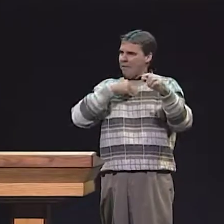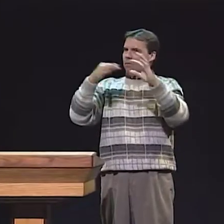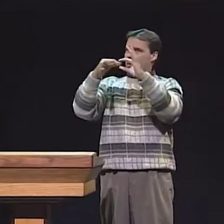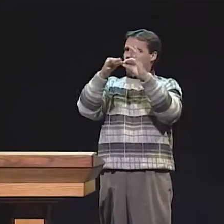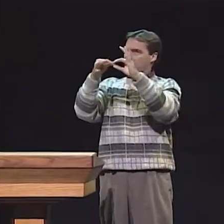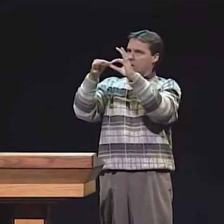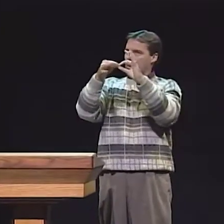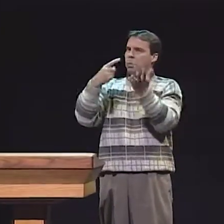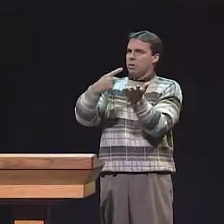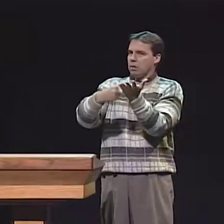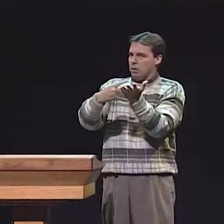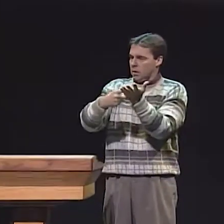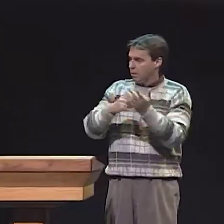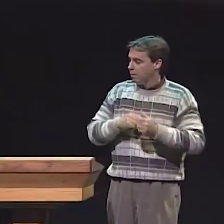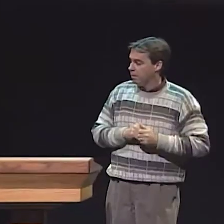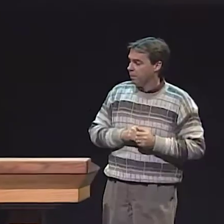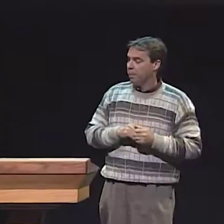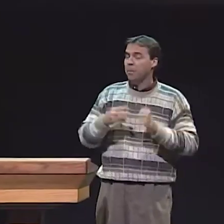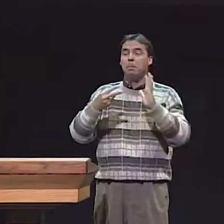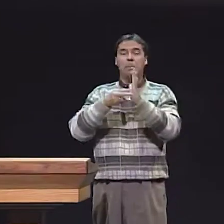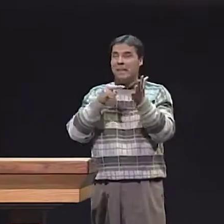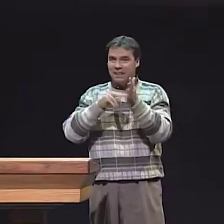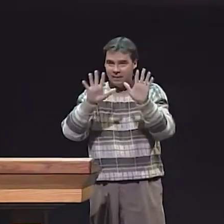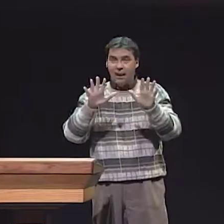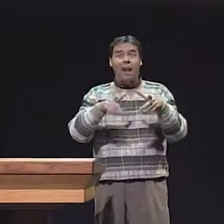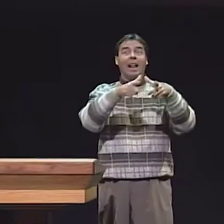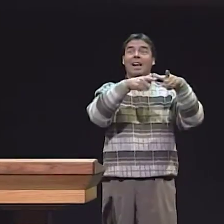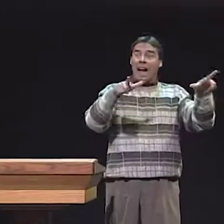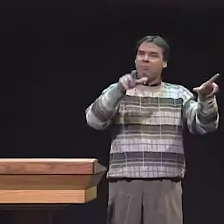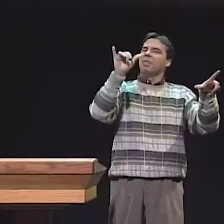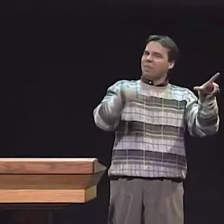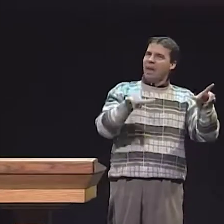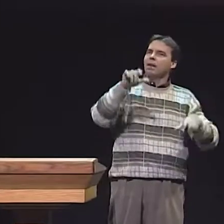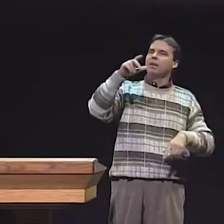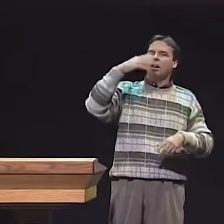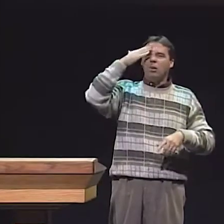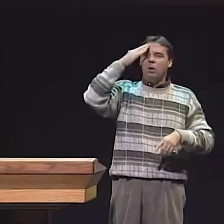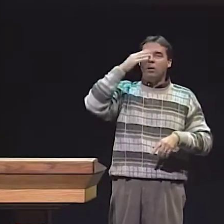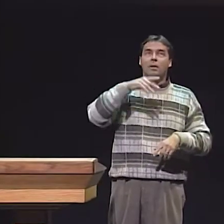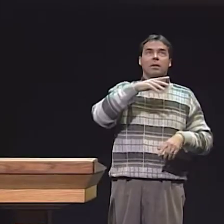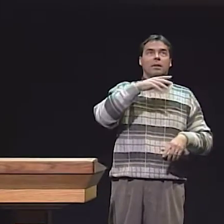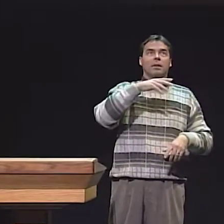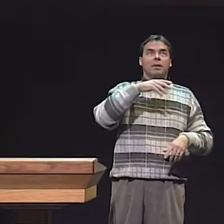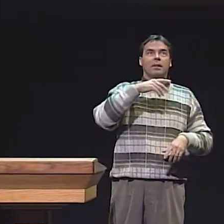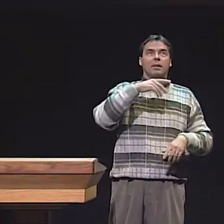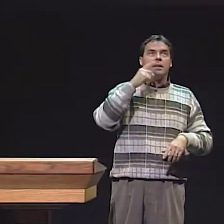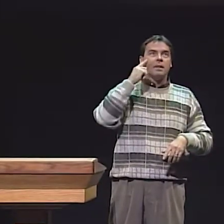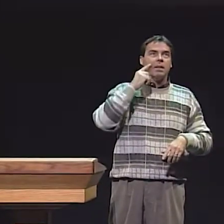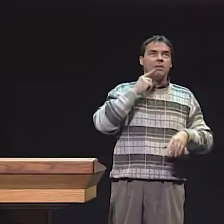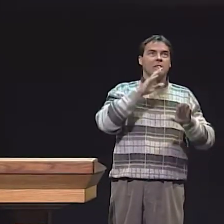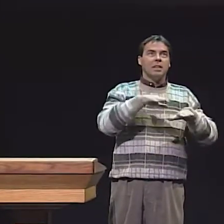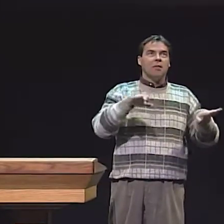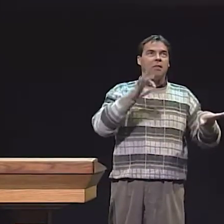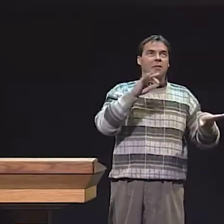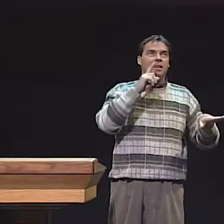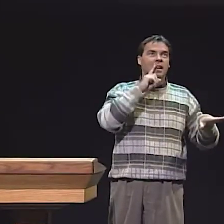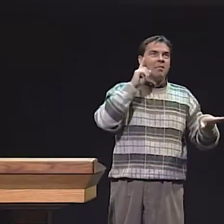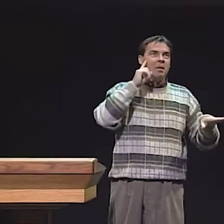MORE OF STRUCTURES OF INDIVIDUAL SENTENCES, AND THE LARGER DISCOURSE LEVEL, WHICH IS MORE ABOUT THE STRUCTURE OF THE STORY.